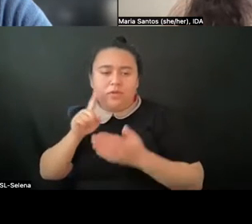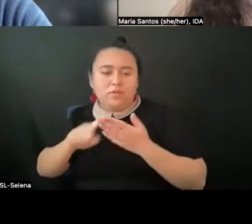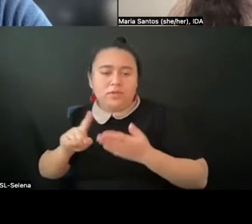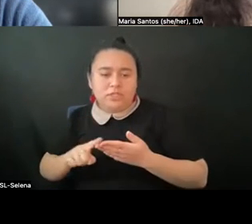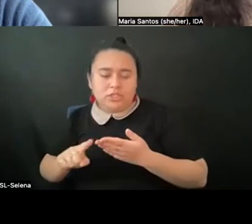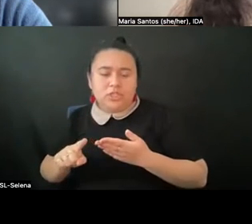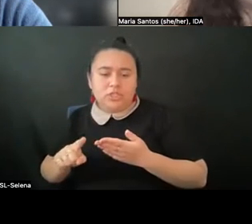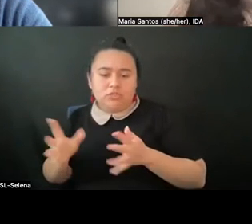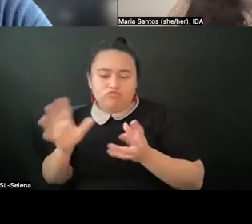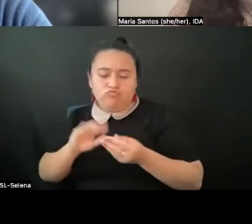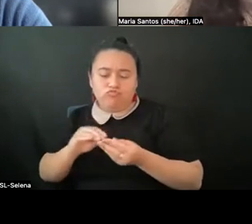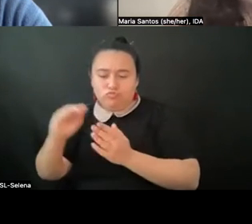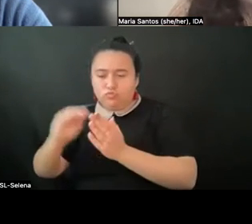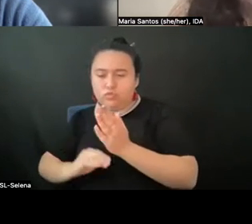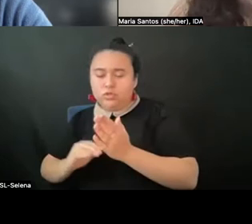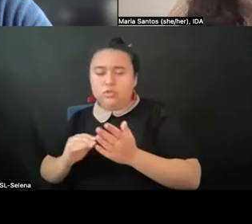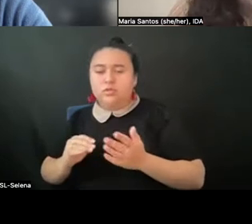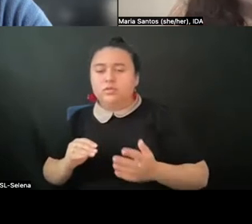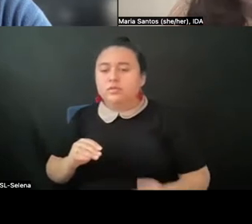Just to say it's not totally necessary.